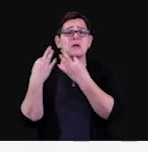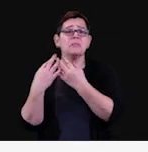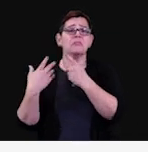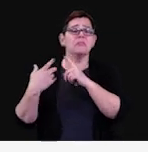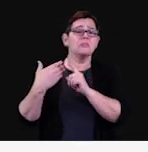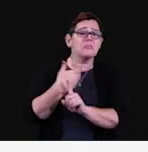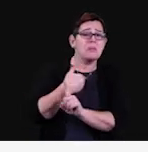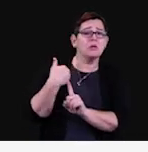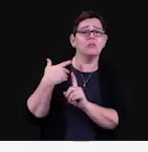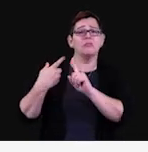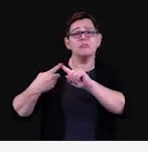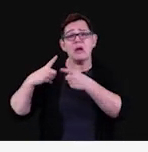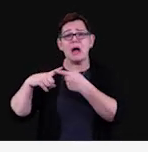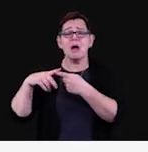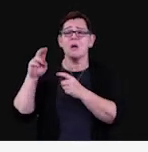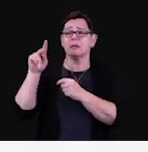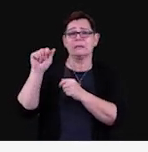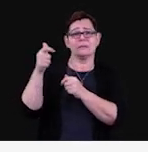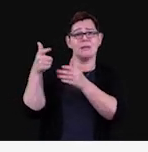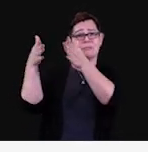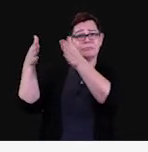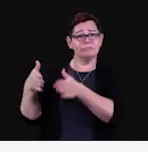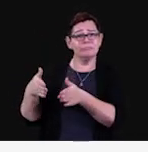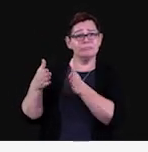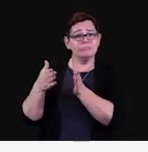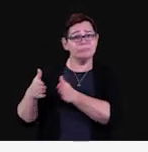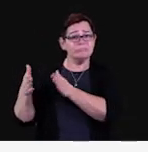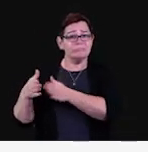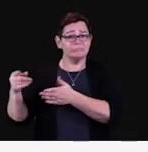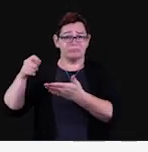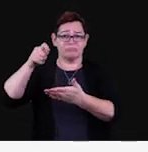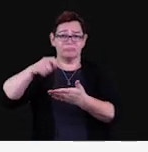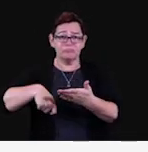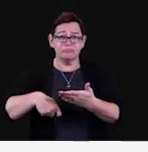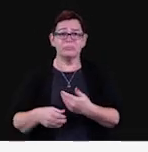You can also do them on paper by downloading a tax package for your